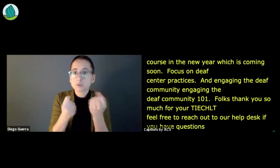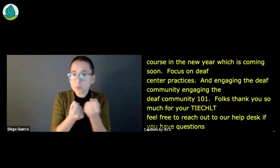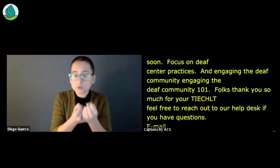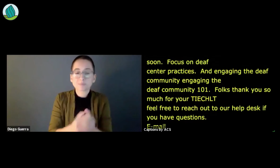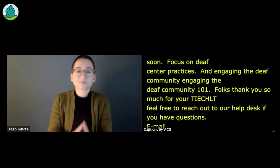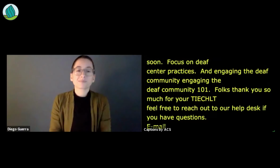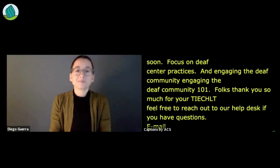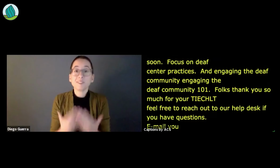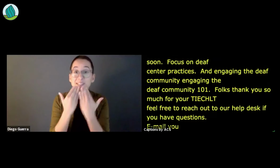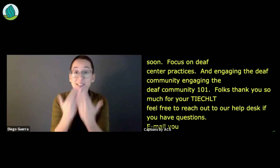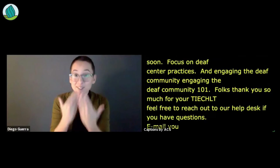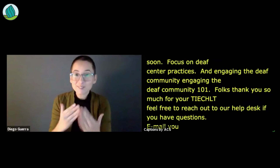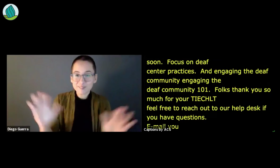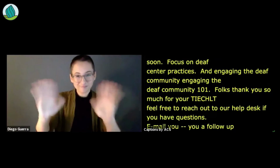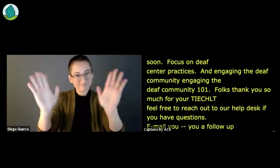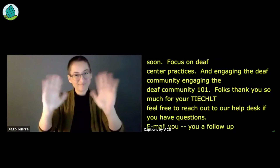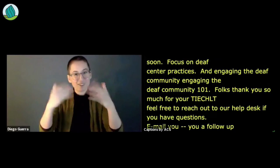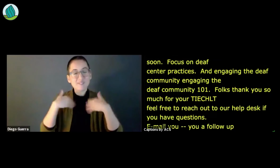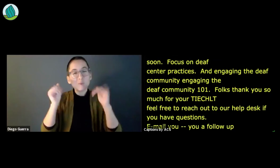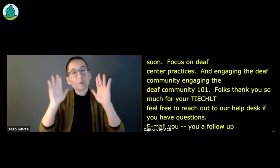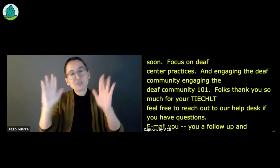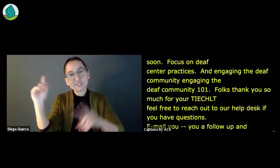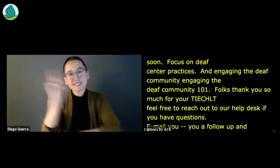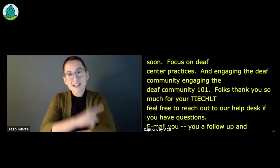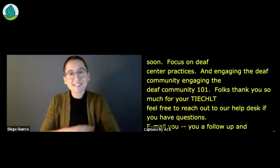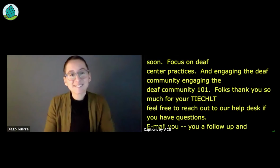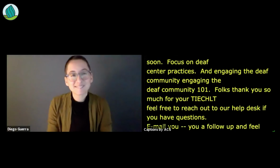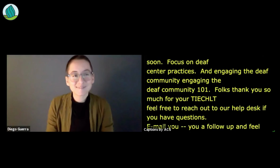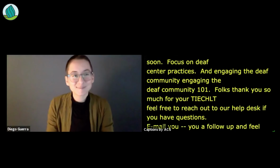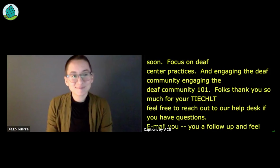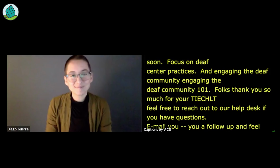Thank you everyone so much and have a wonderful day.